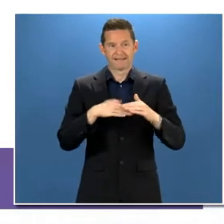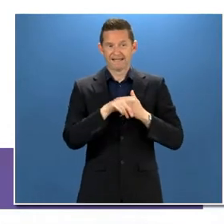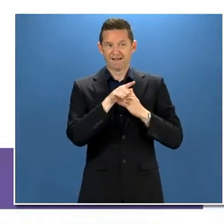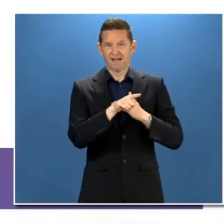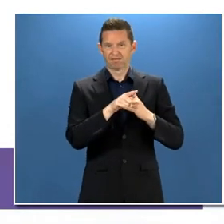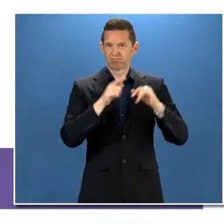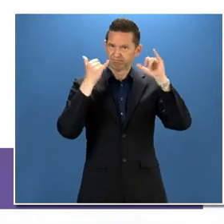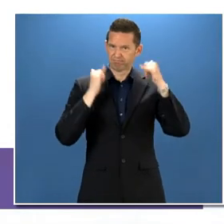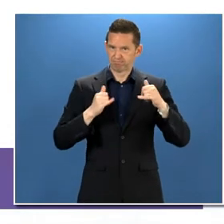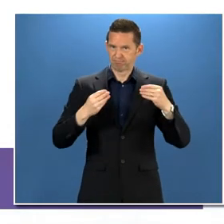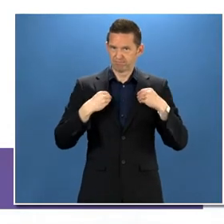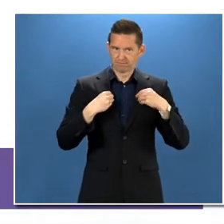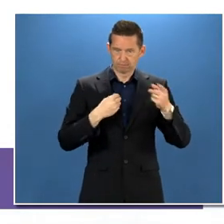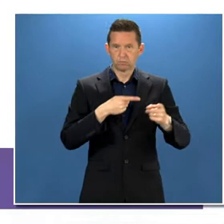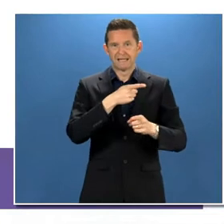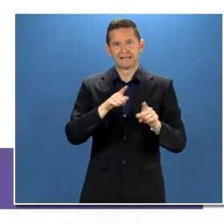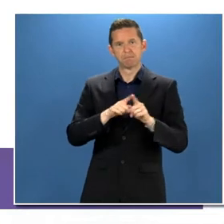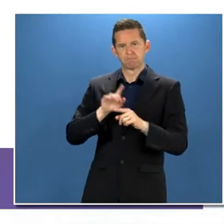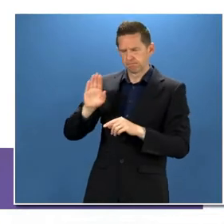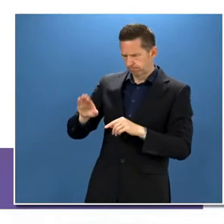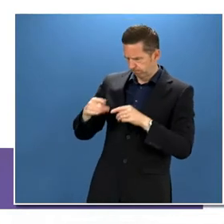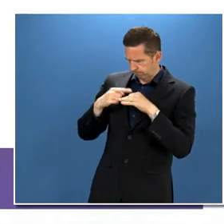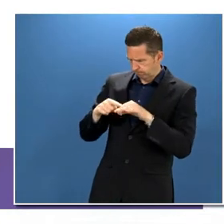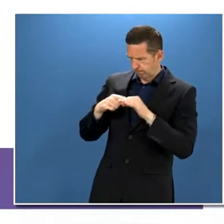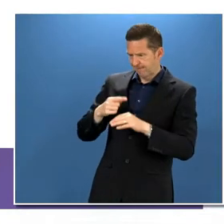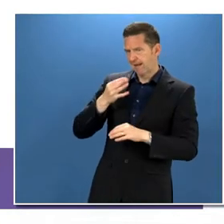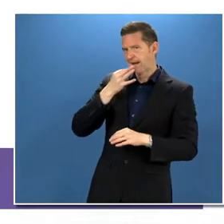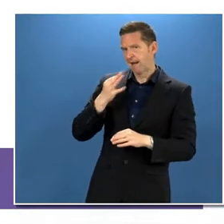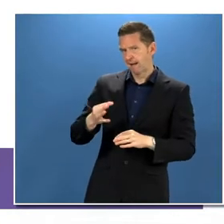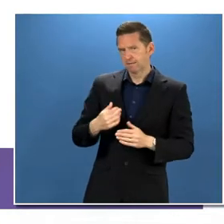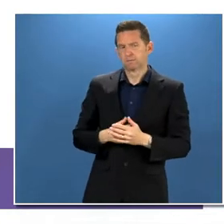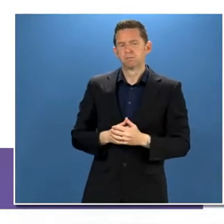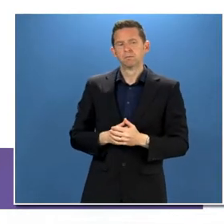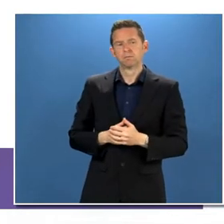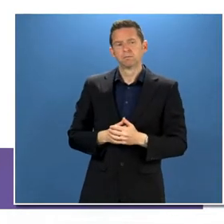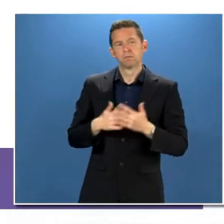And they asked me, "Well, what are the reasons why you may or may not take a job?"